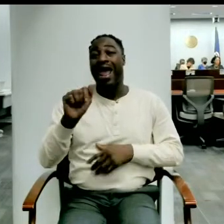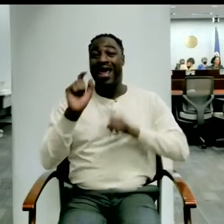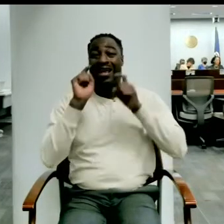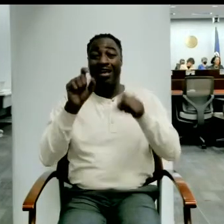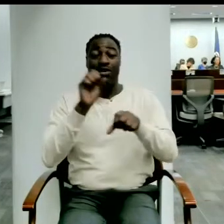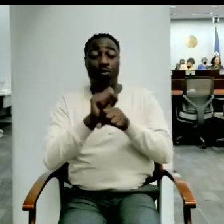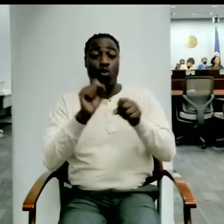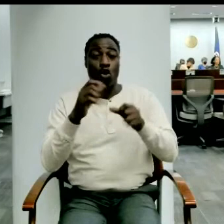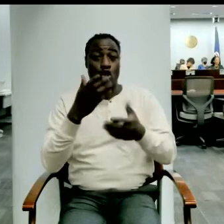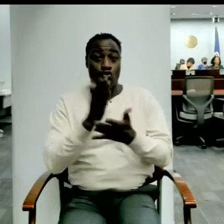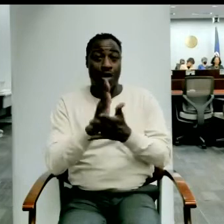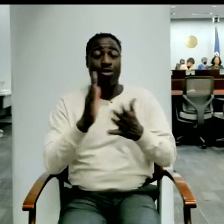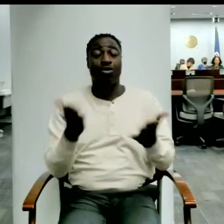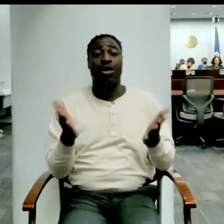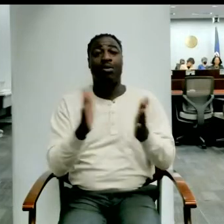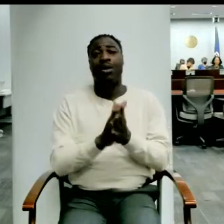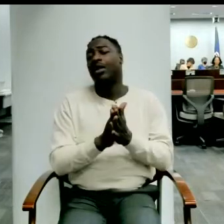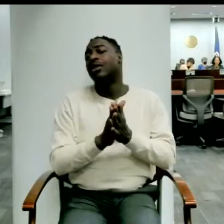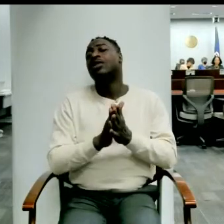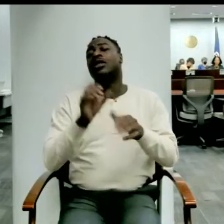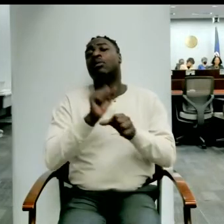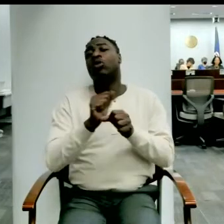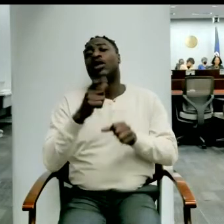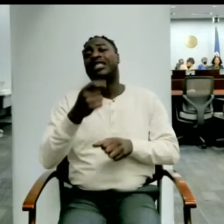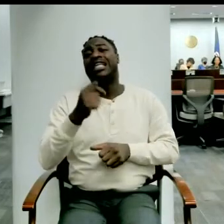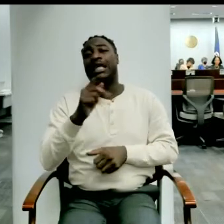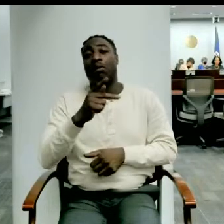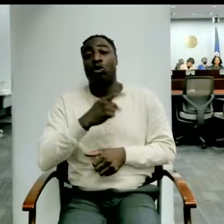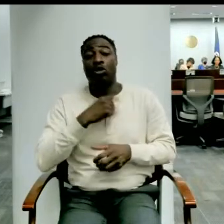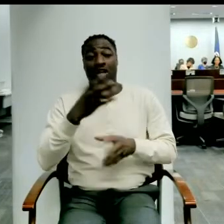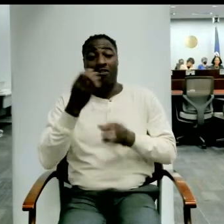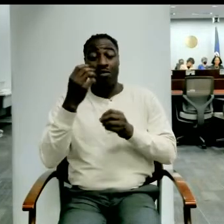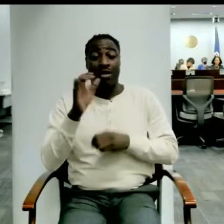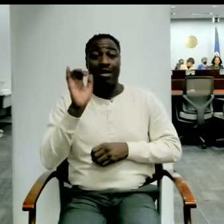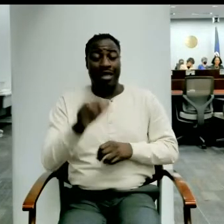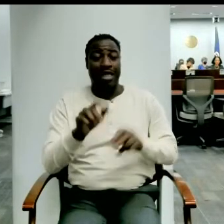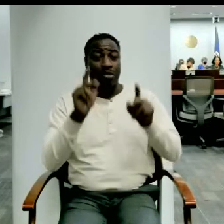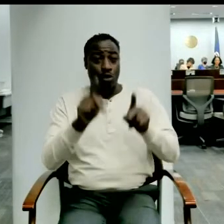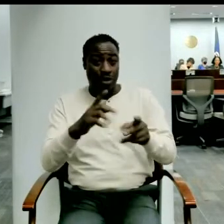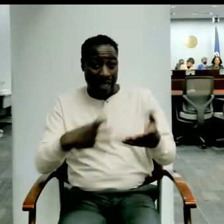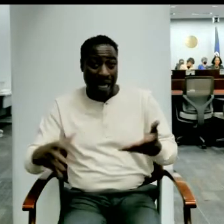right to request that employers delete personal information, that the employer has collected and